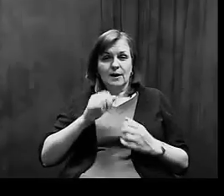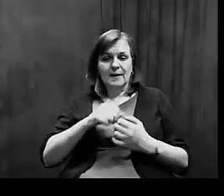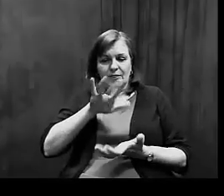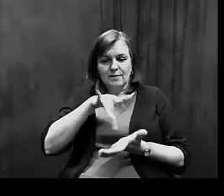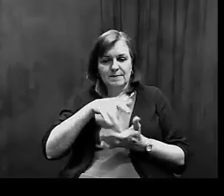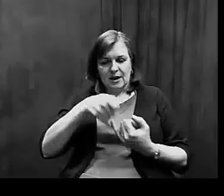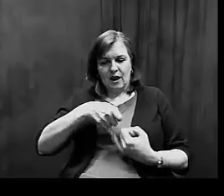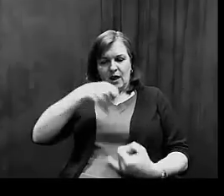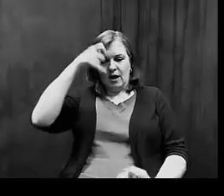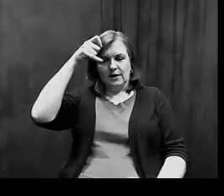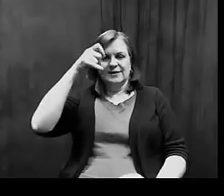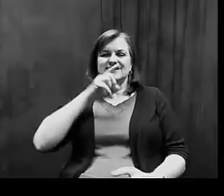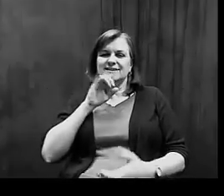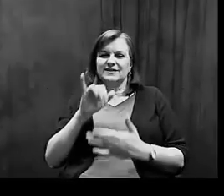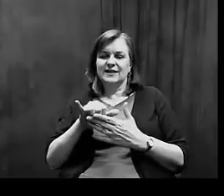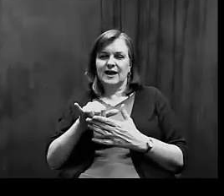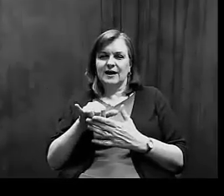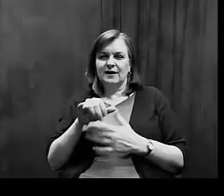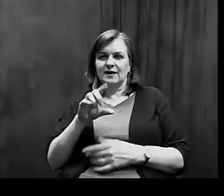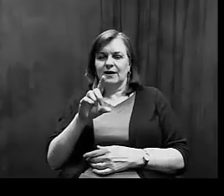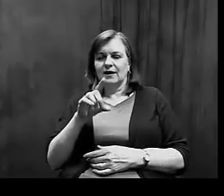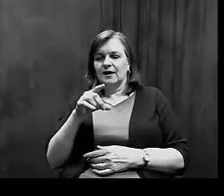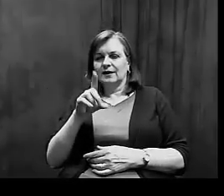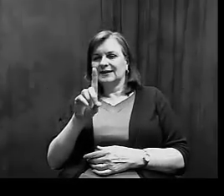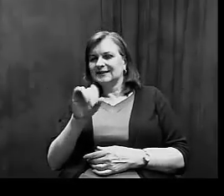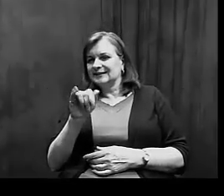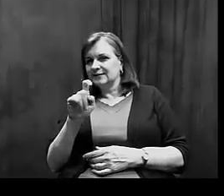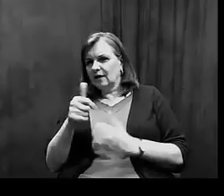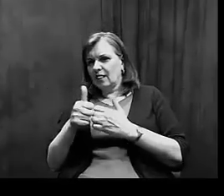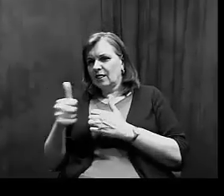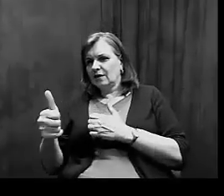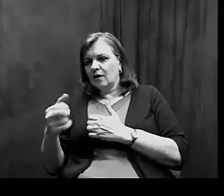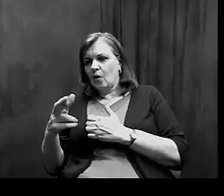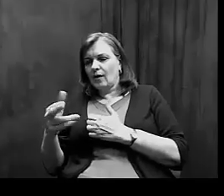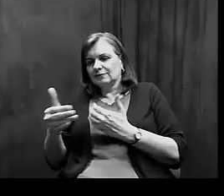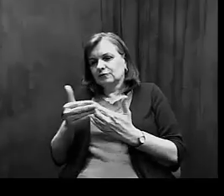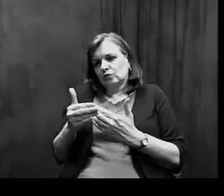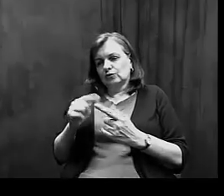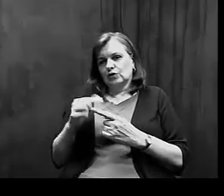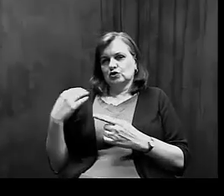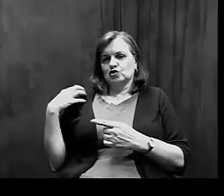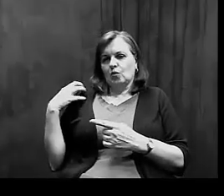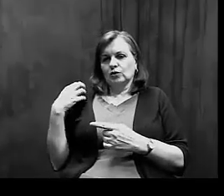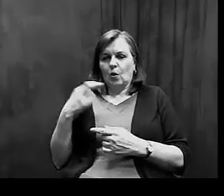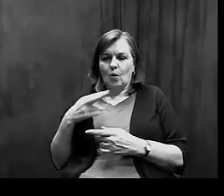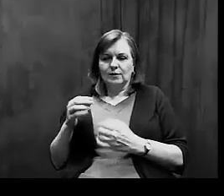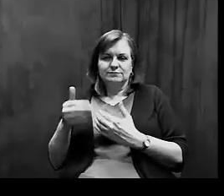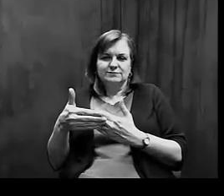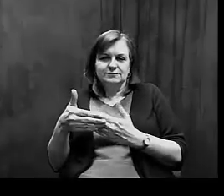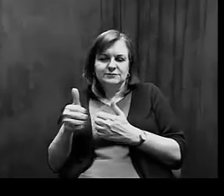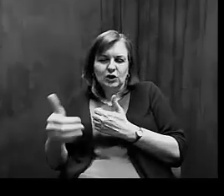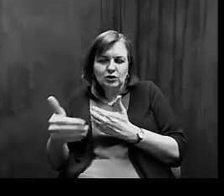your midline so is it proximal or distal to shoulder is it proximal or distal to your hip